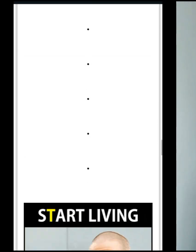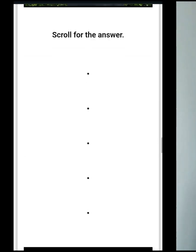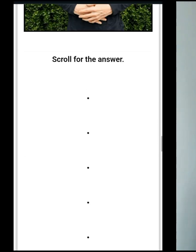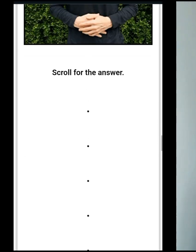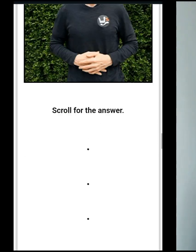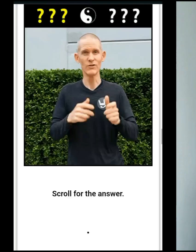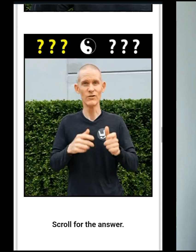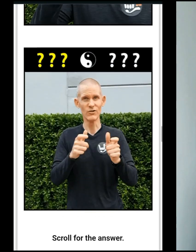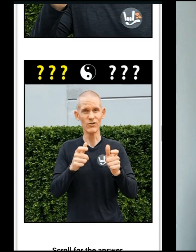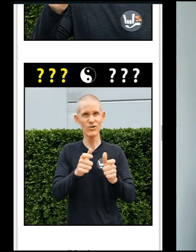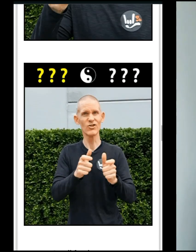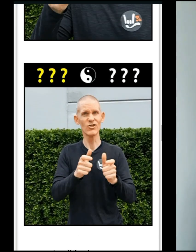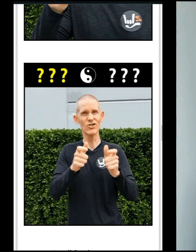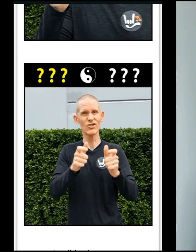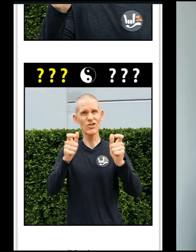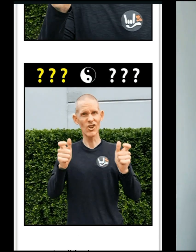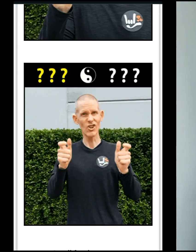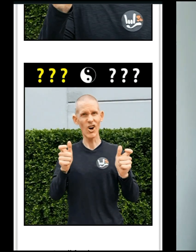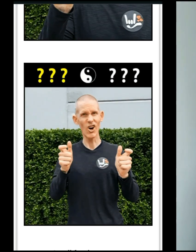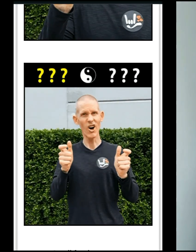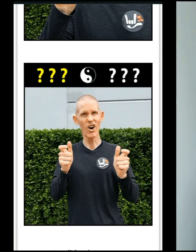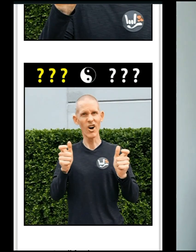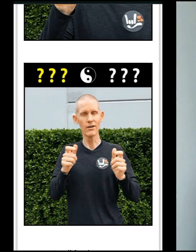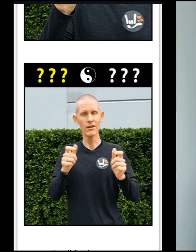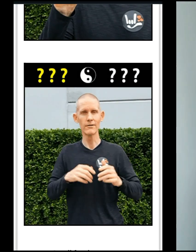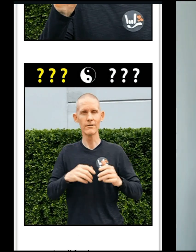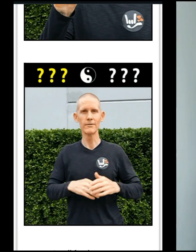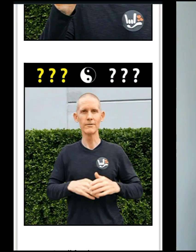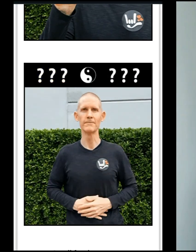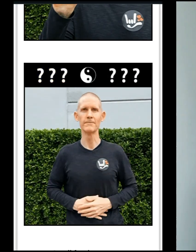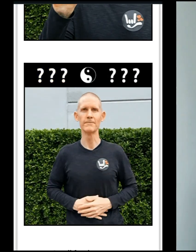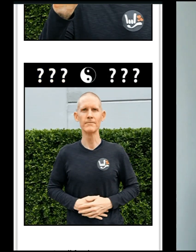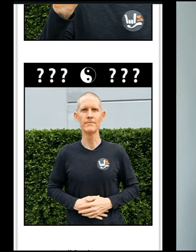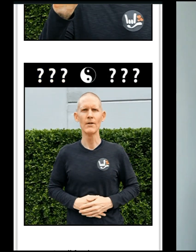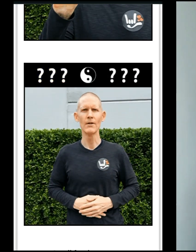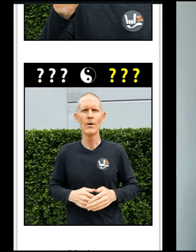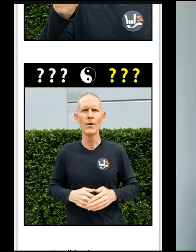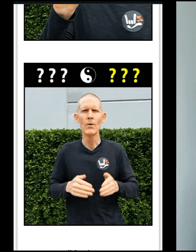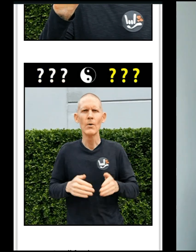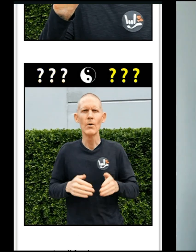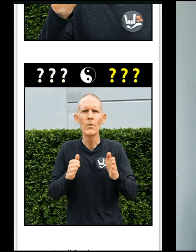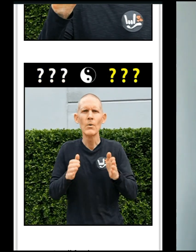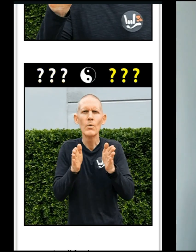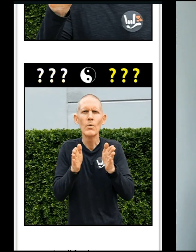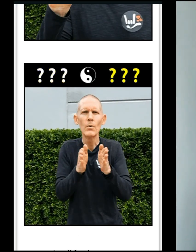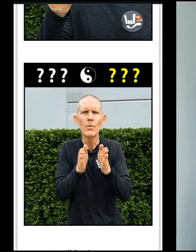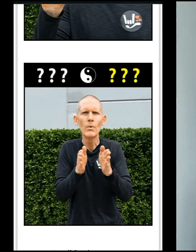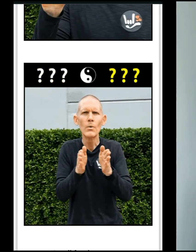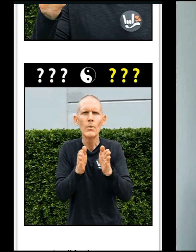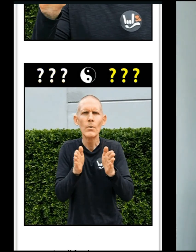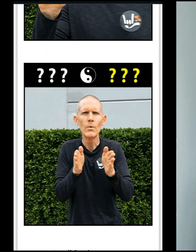even when it's just the question marks and you don't know quite what I'm doing I urge you to sign with me